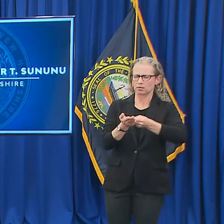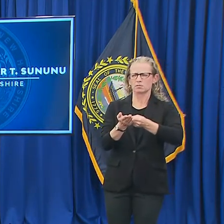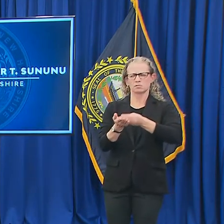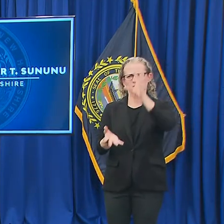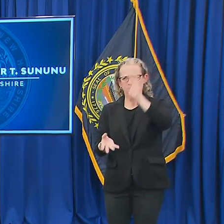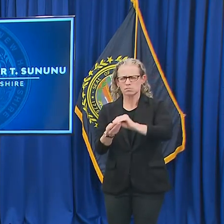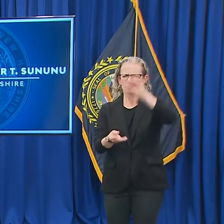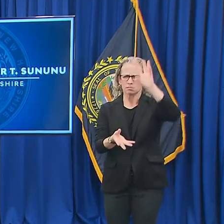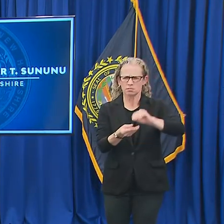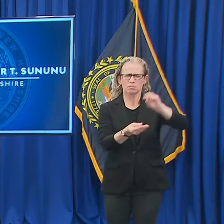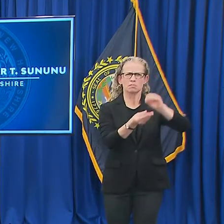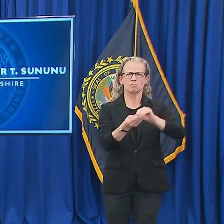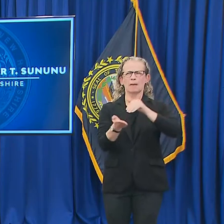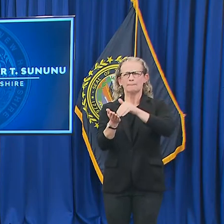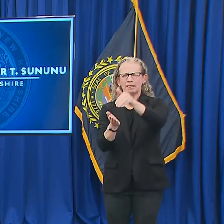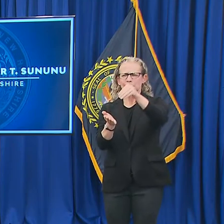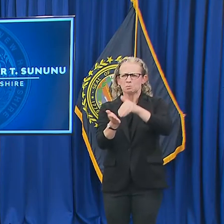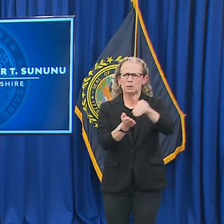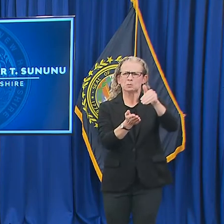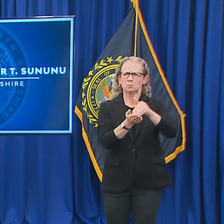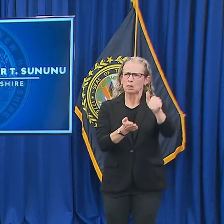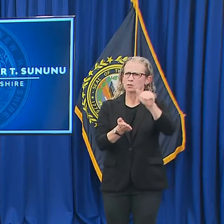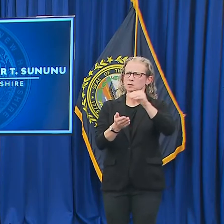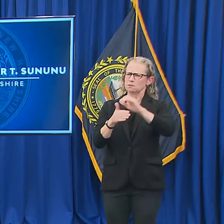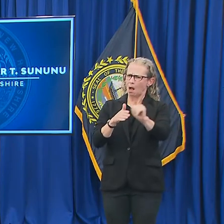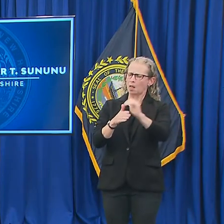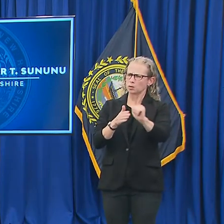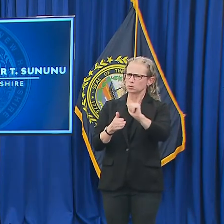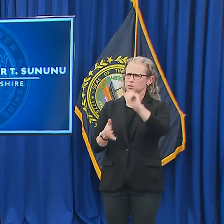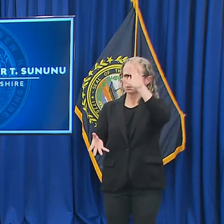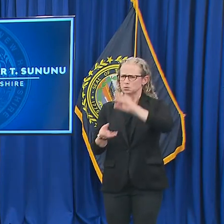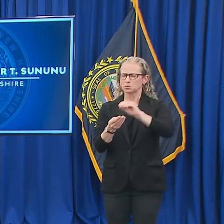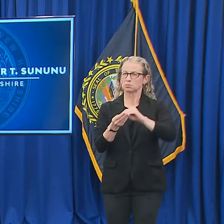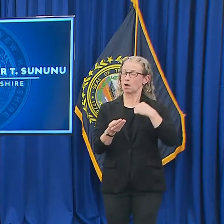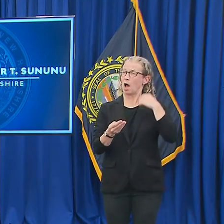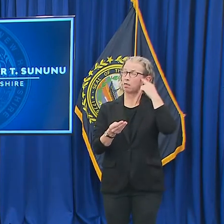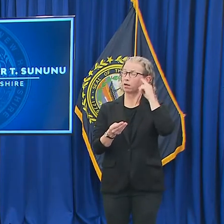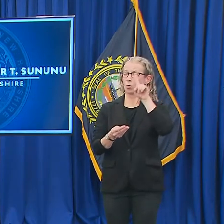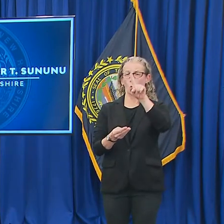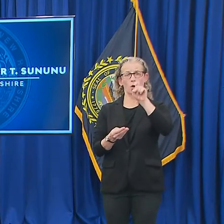we want you to actually take these funds and build on what. Well, well I mean within reason.